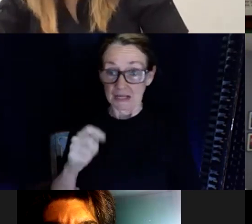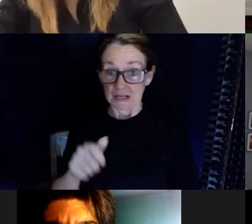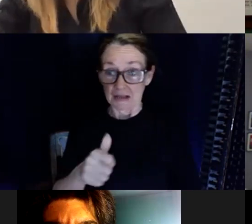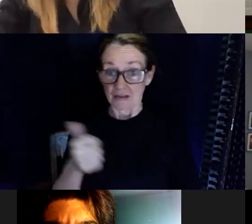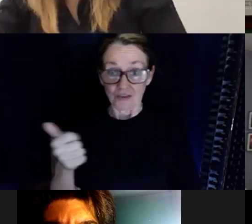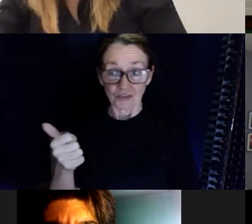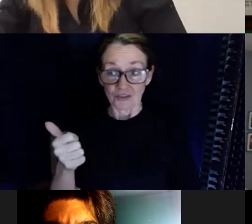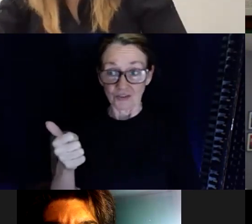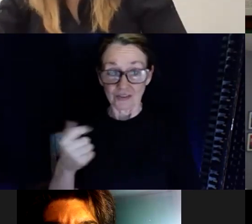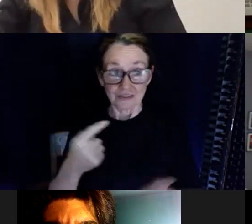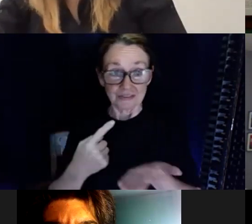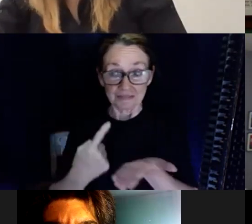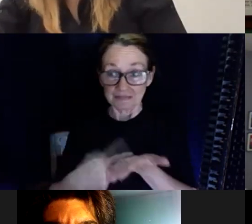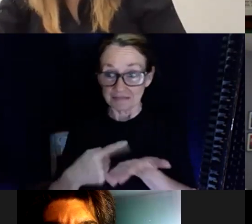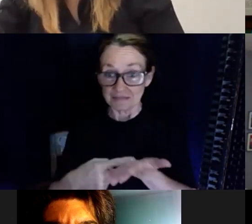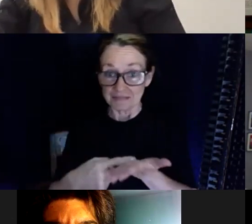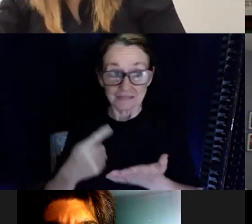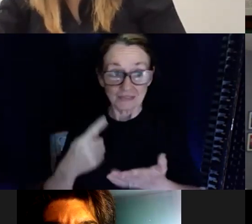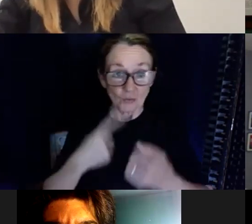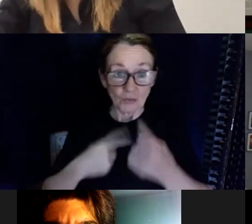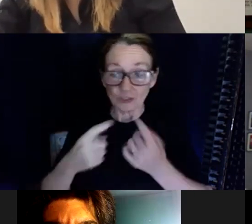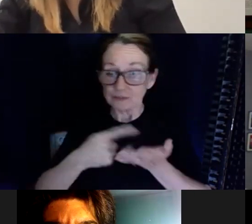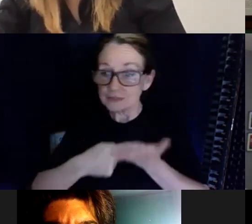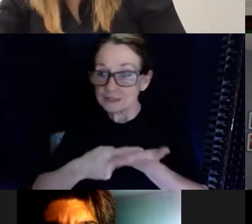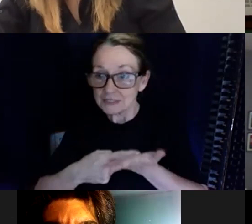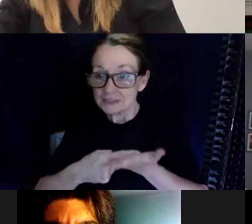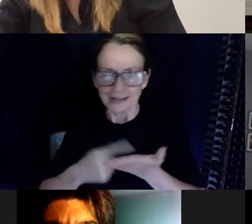I FORGET HOW IT GOES.